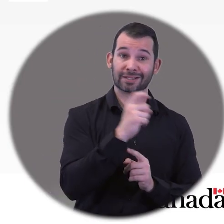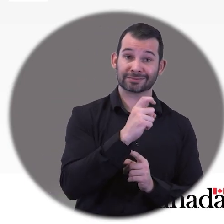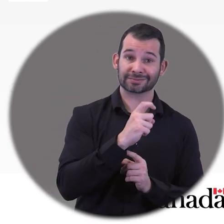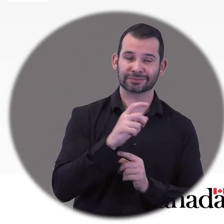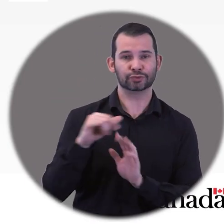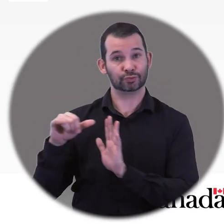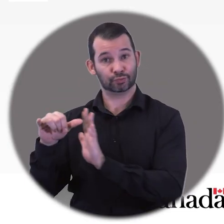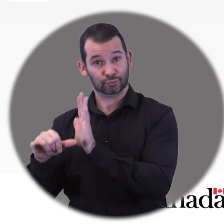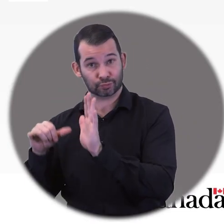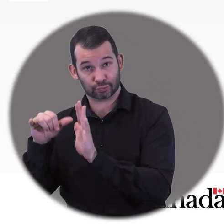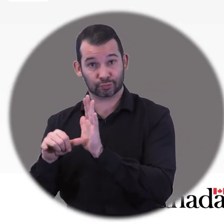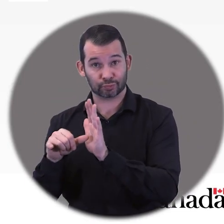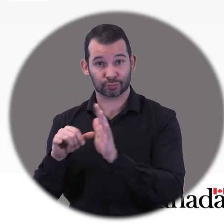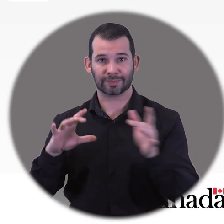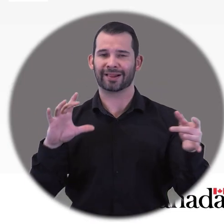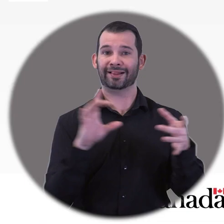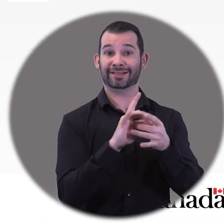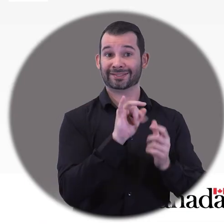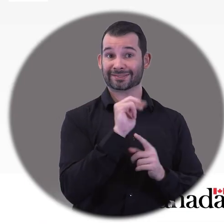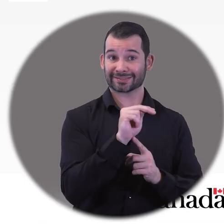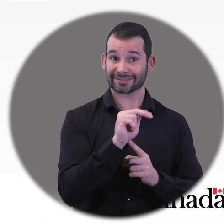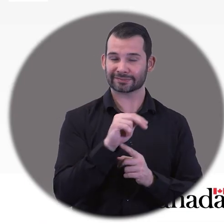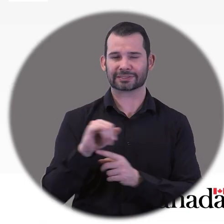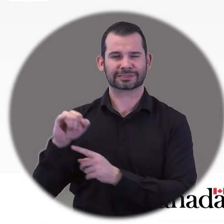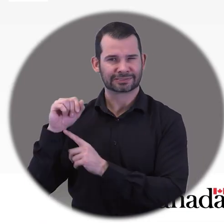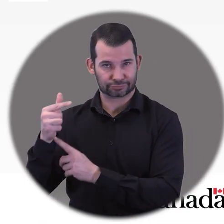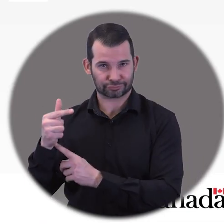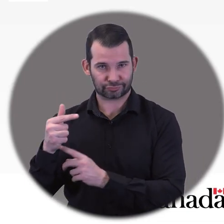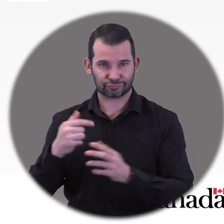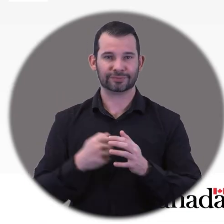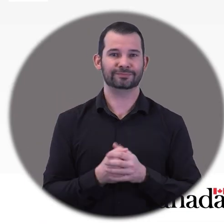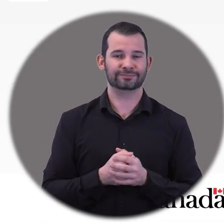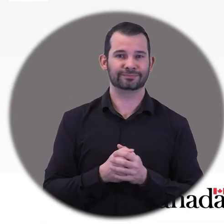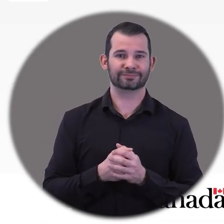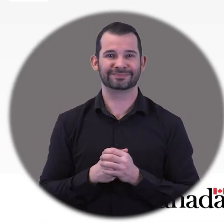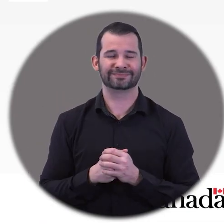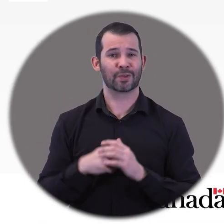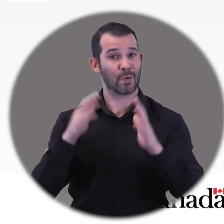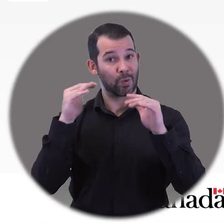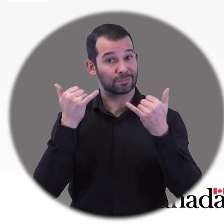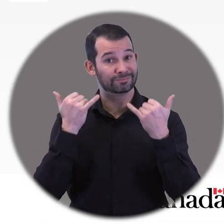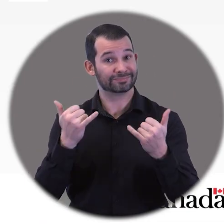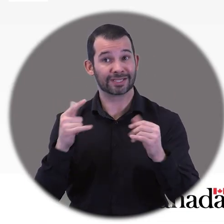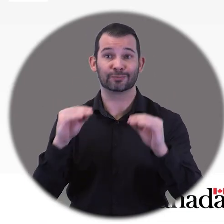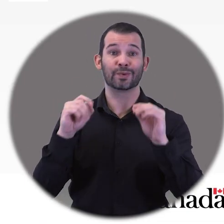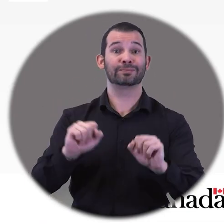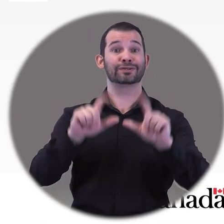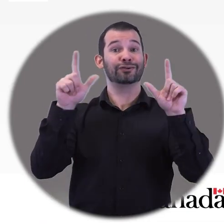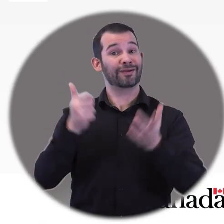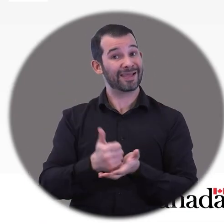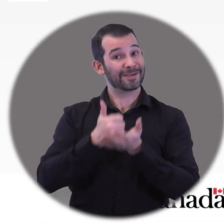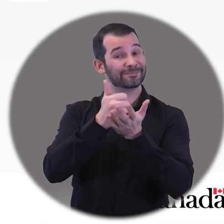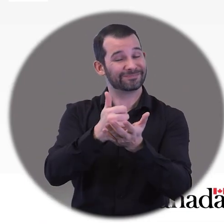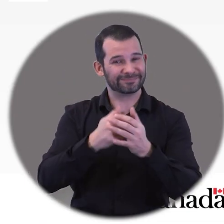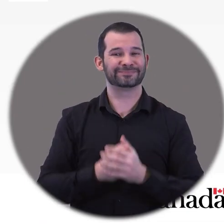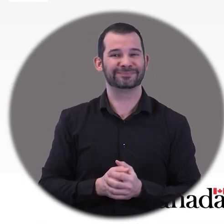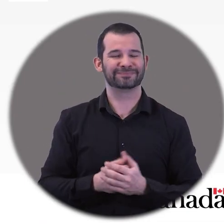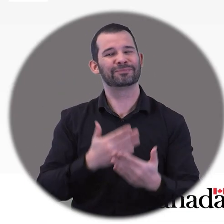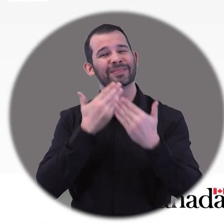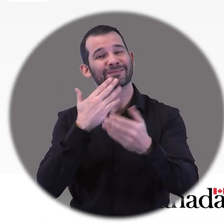X, YouTube, LinkedIn and Instagram. We hope this webinar was helpful.